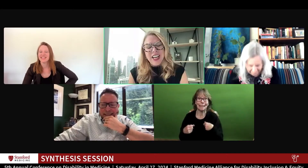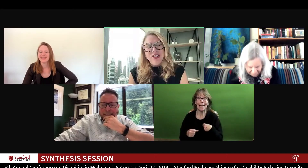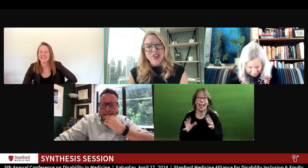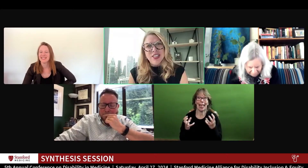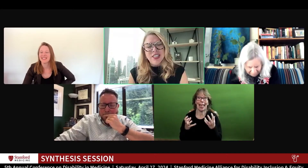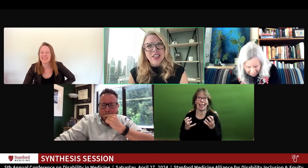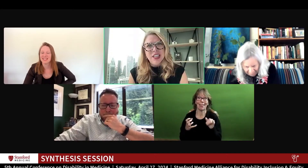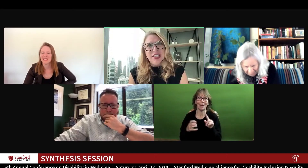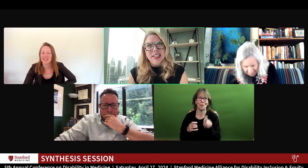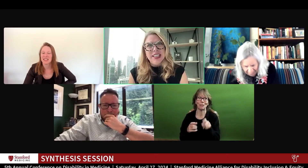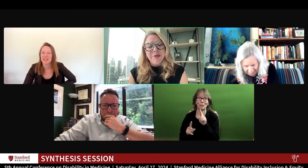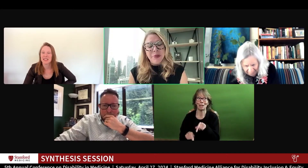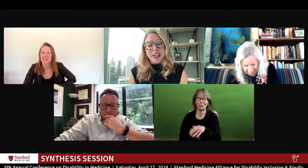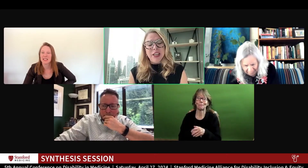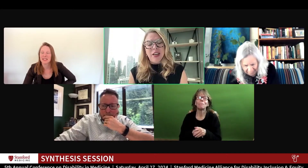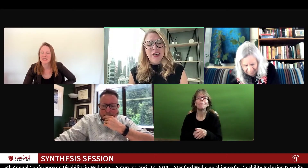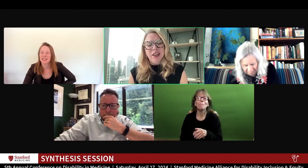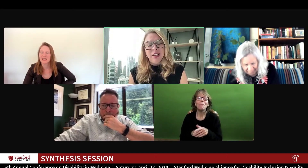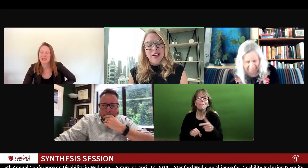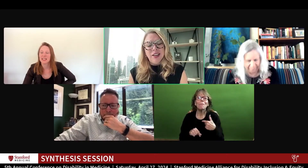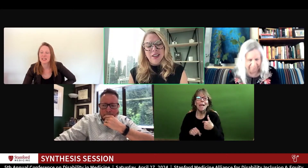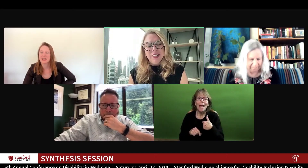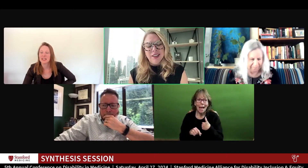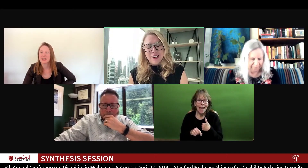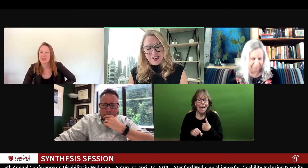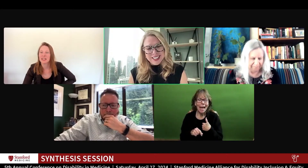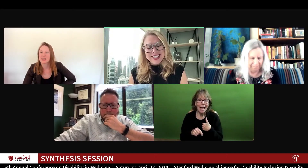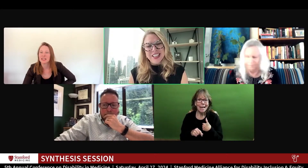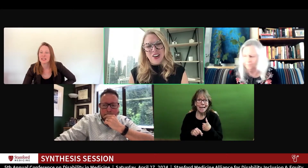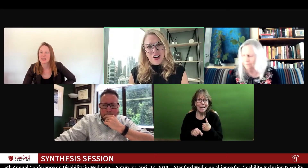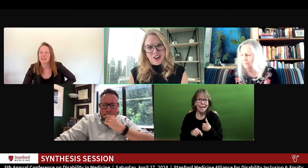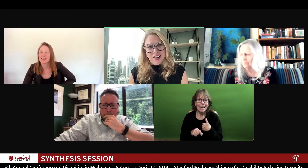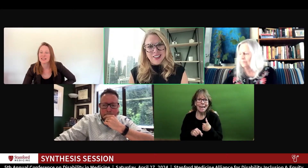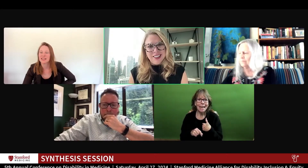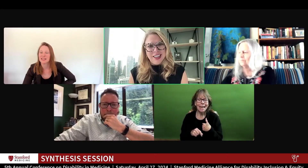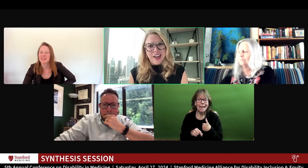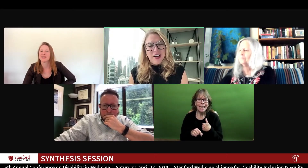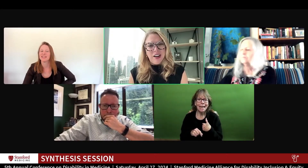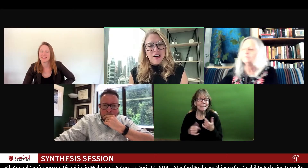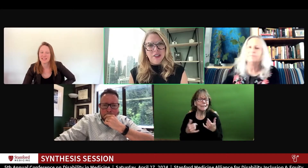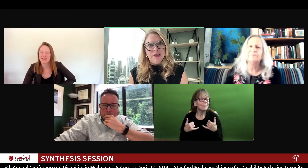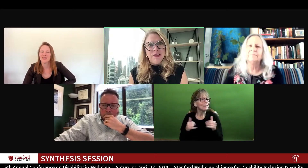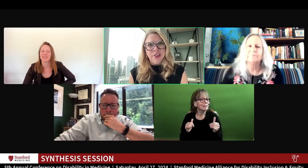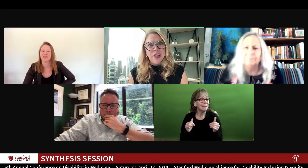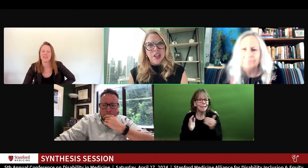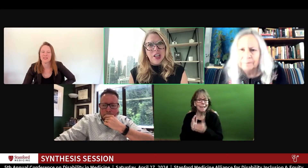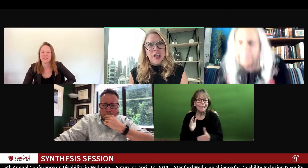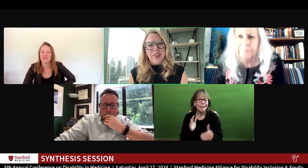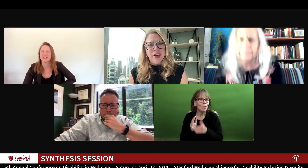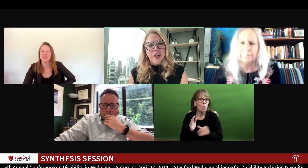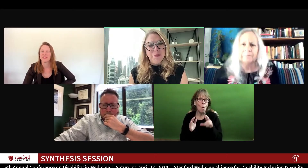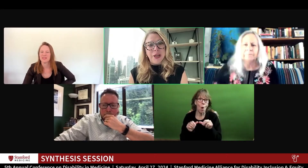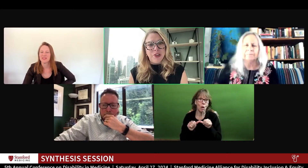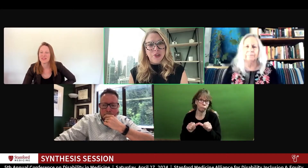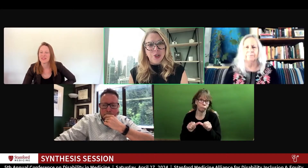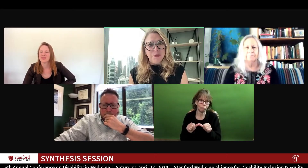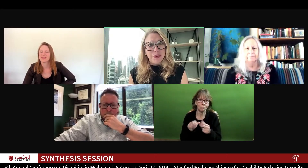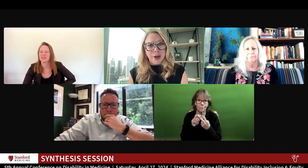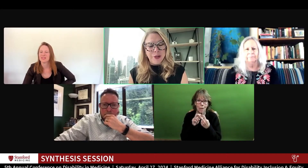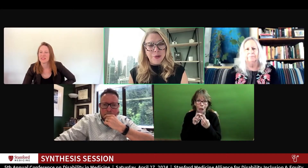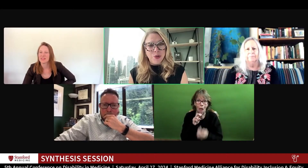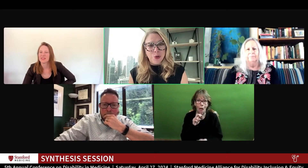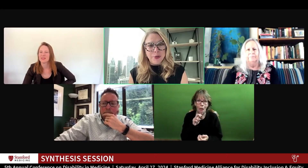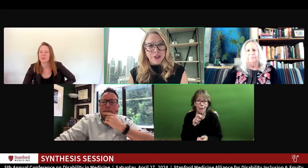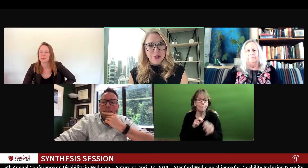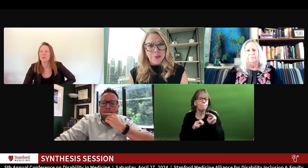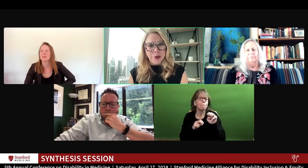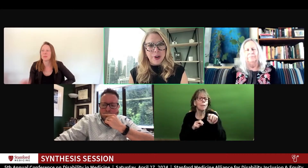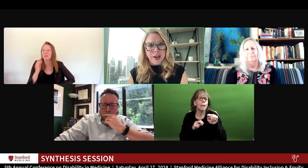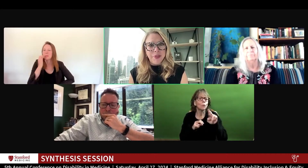I just, am in constant awe of the mentorship program, the mutual mentorship program,